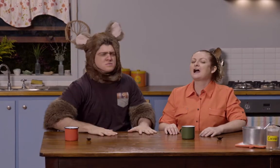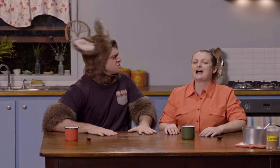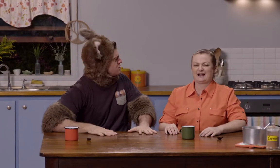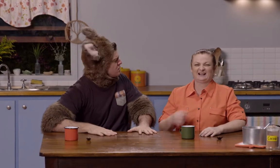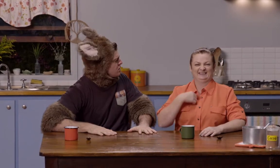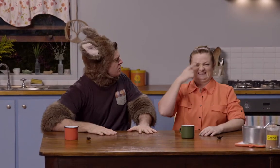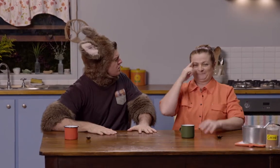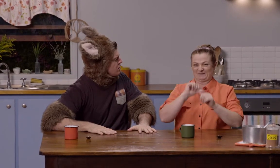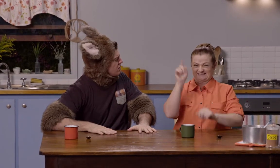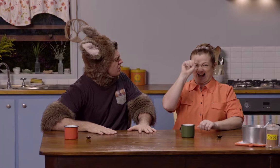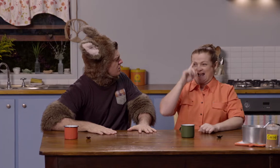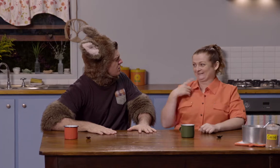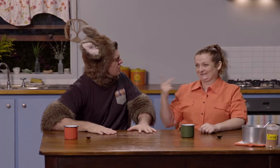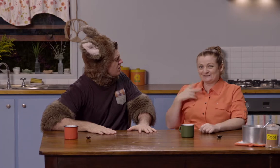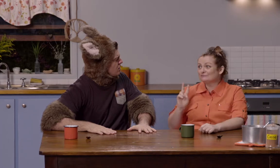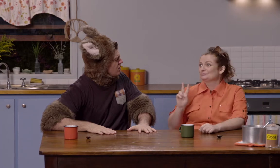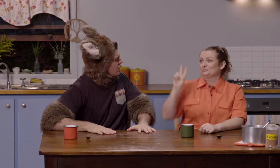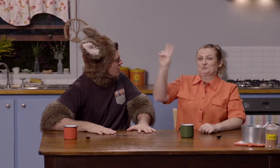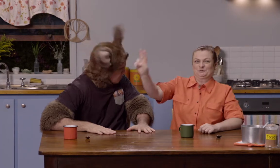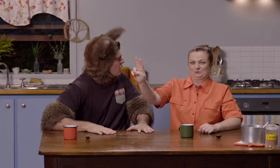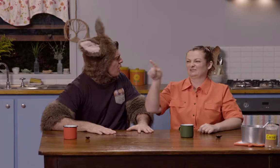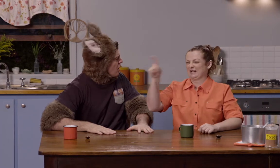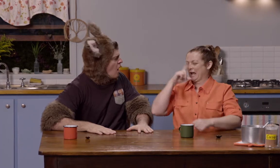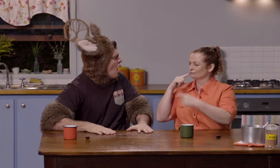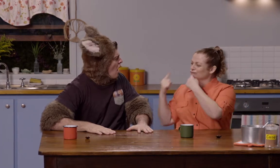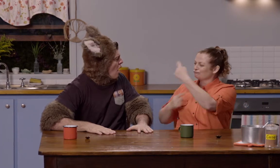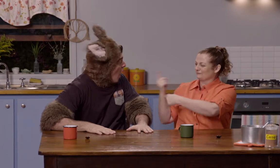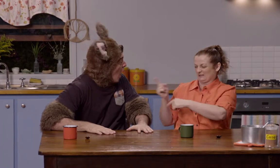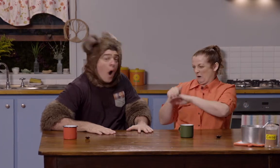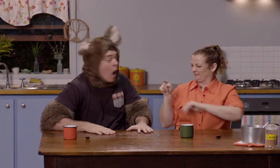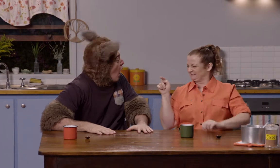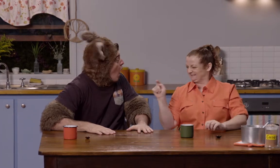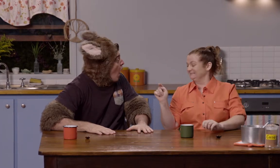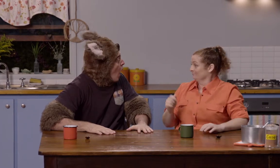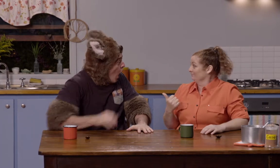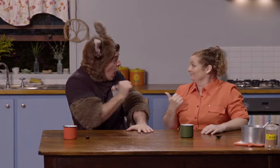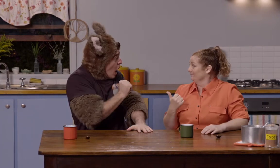Oh, well, it's probably the perfect time to go over and see Skip and he can explain that to you.